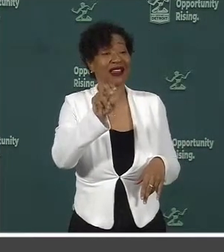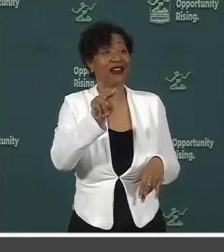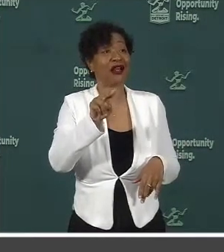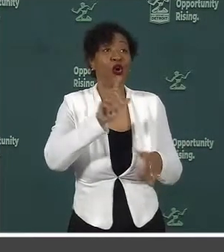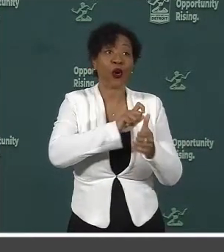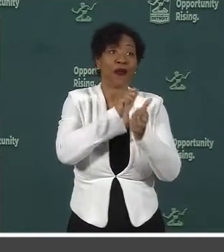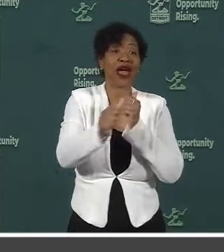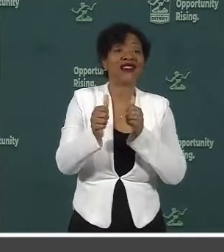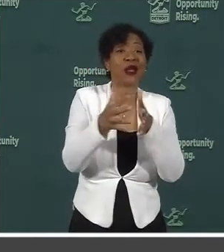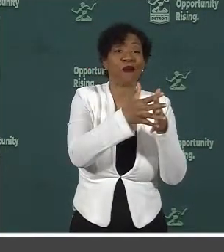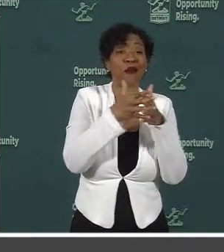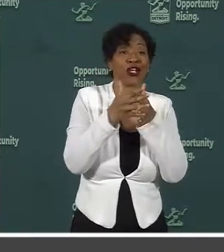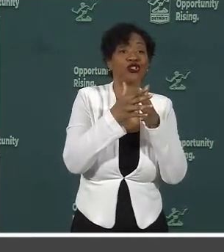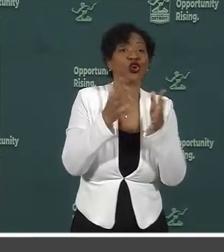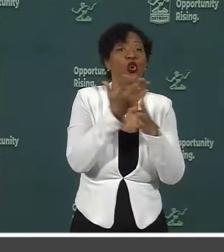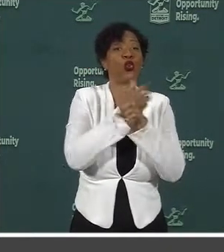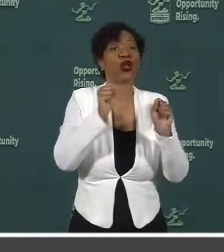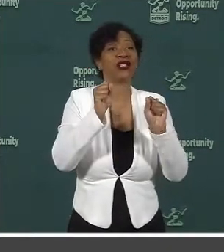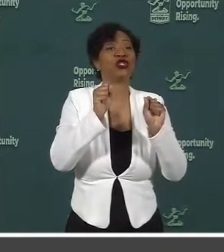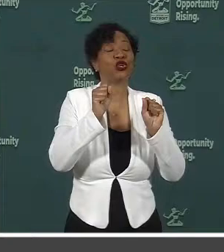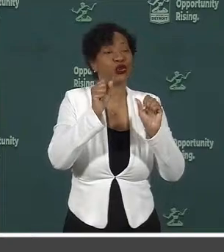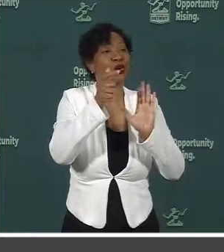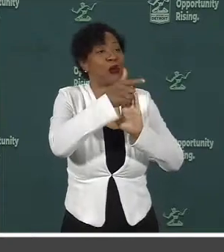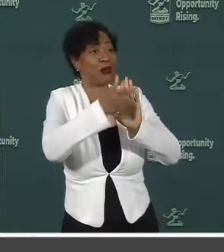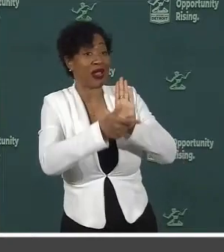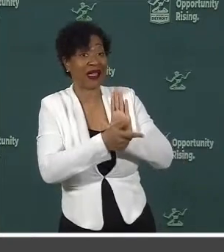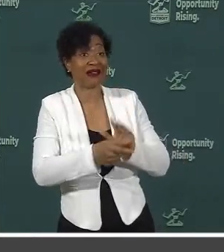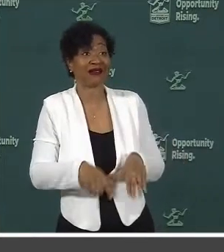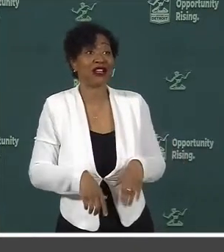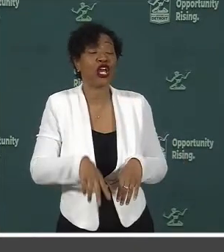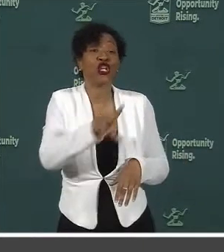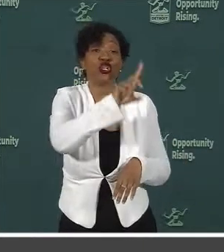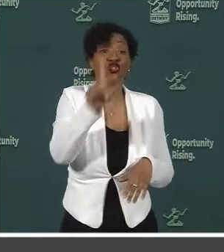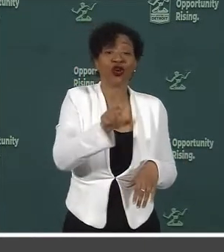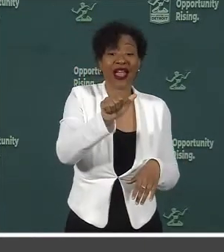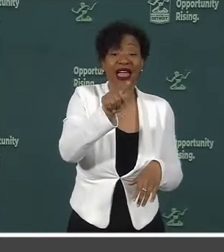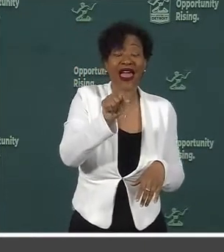WORK NOW HAS A 100 MILLION DOLLAR SCHOLARSHIP FUND NOT FOR